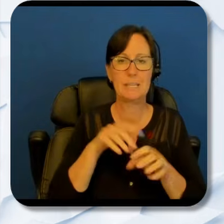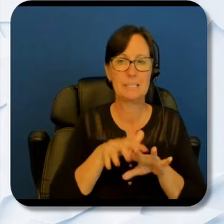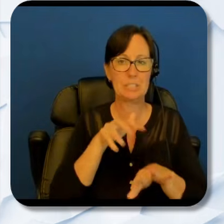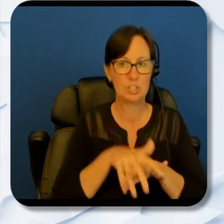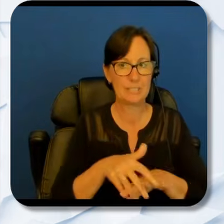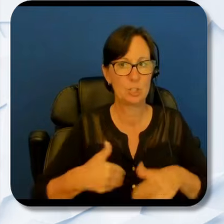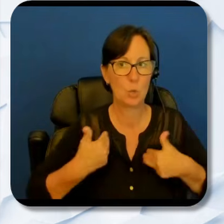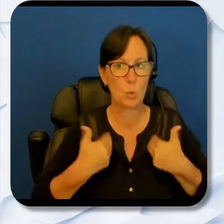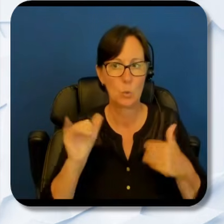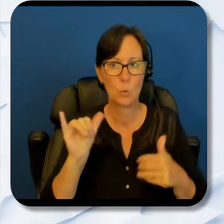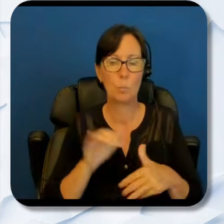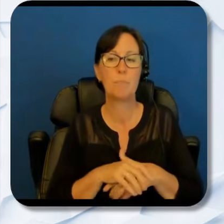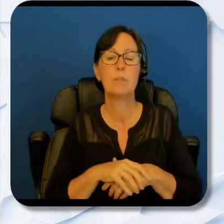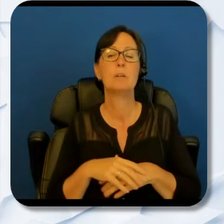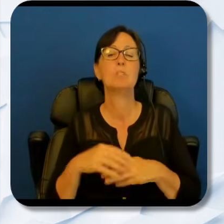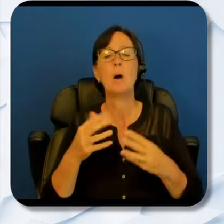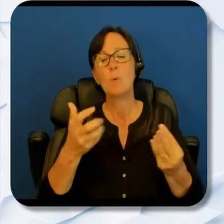So with that, I just want to thank you so much for